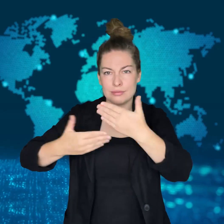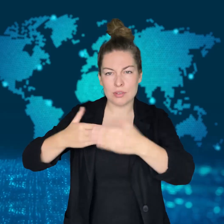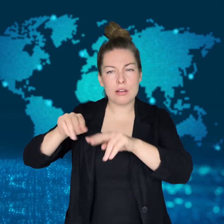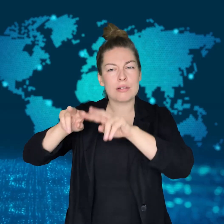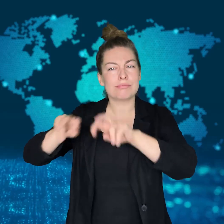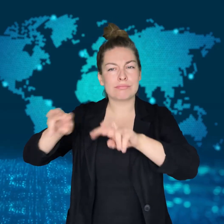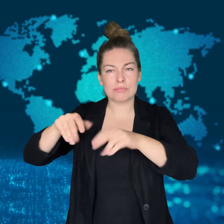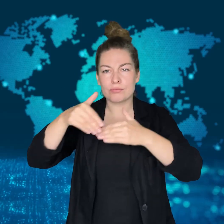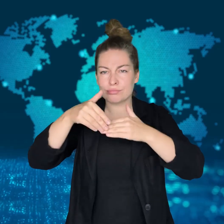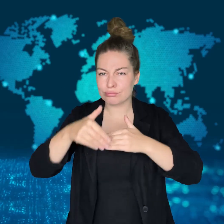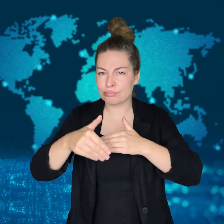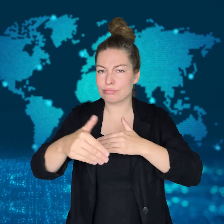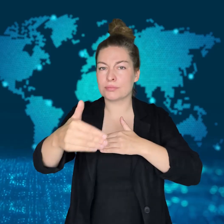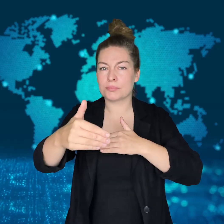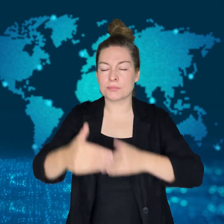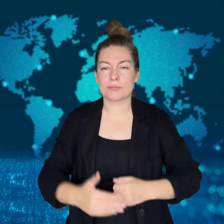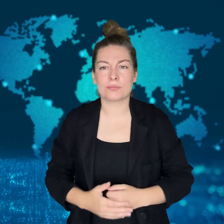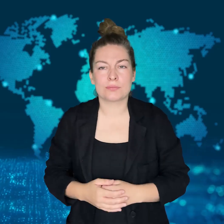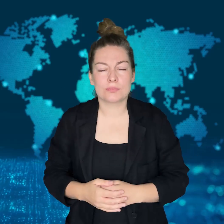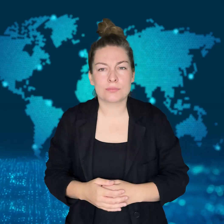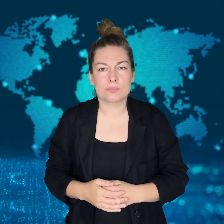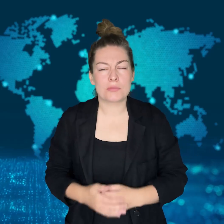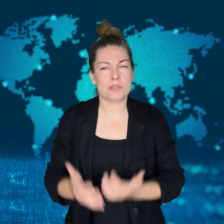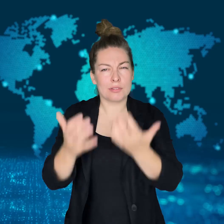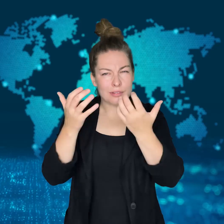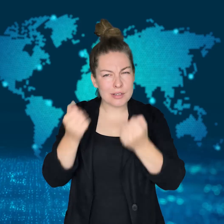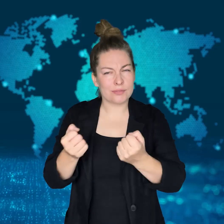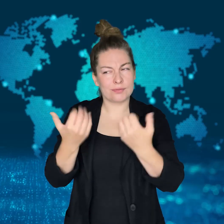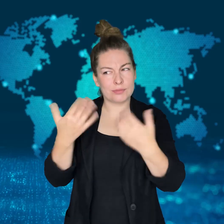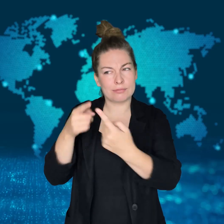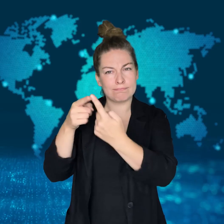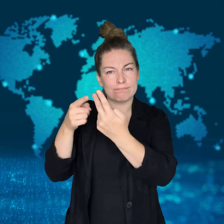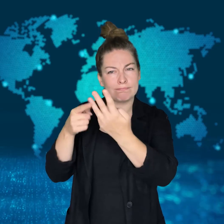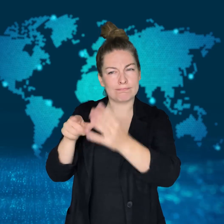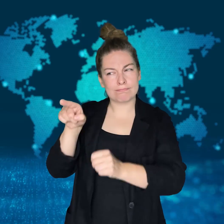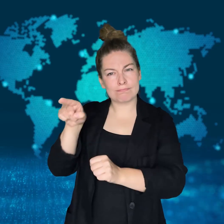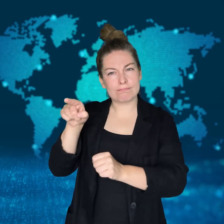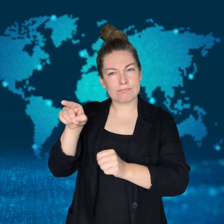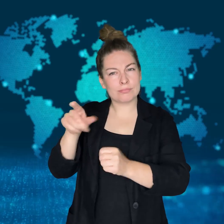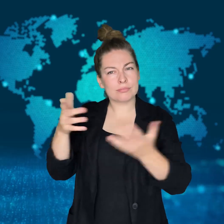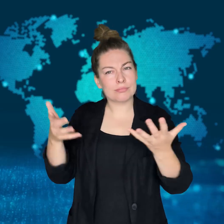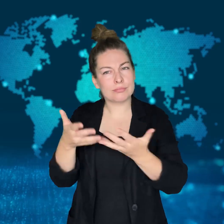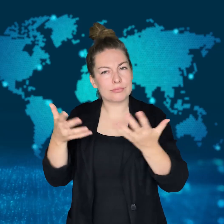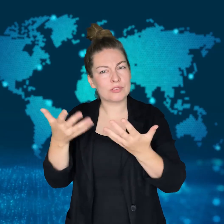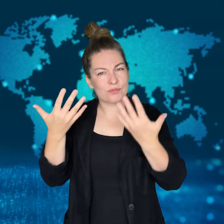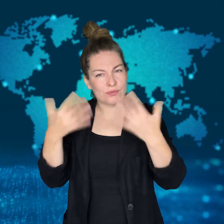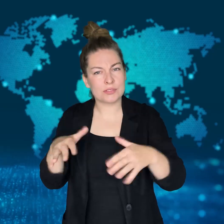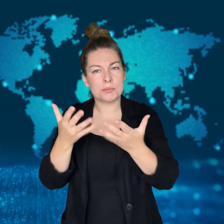events hosted at his own residence and at hotels around the world.